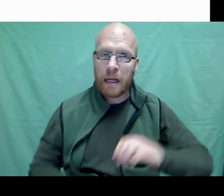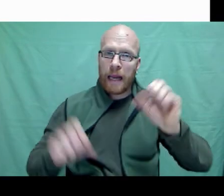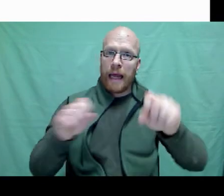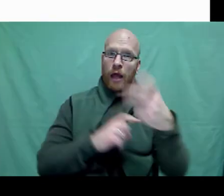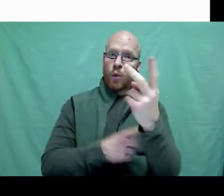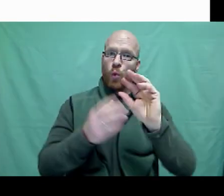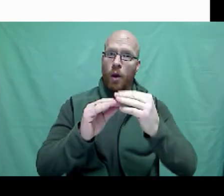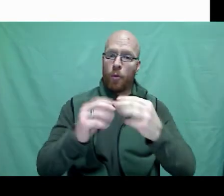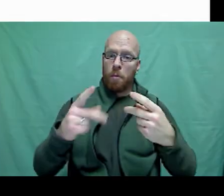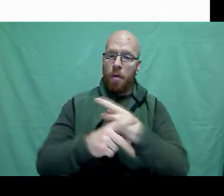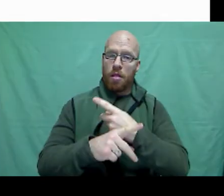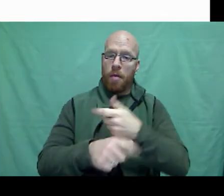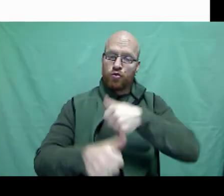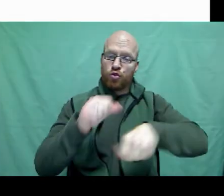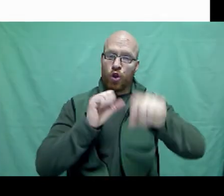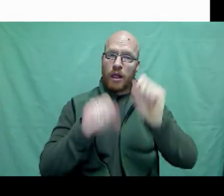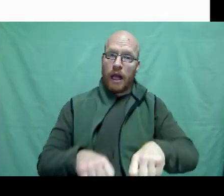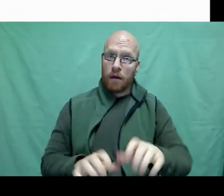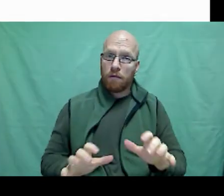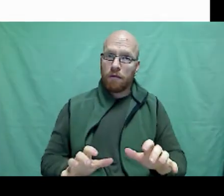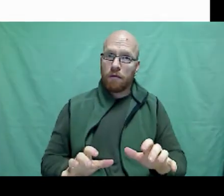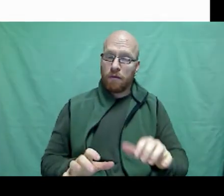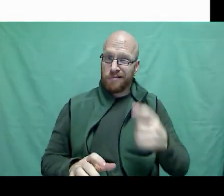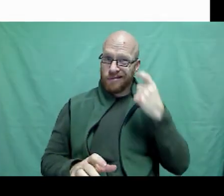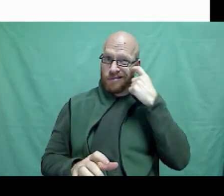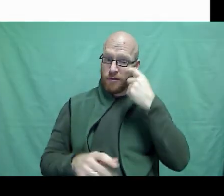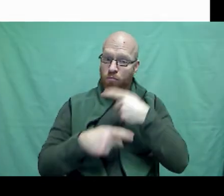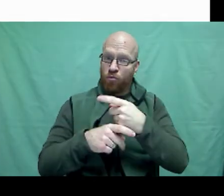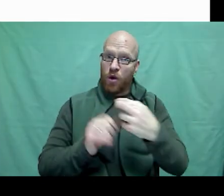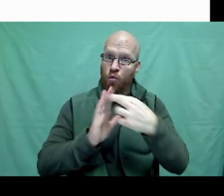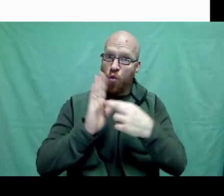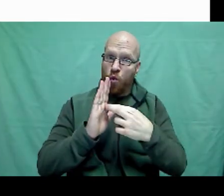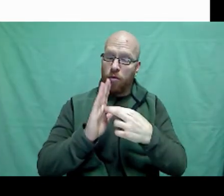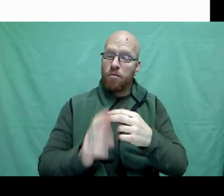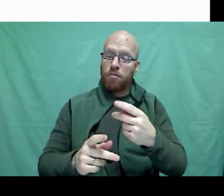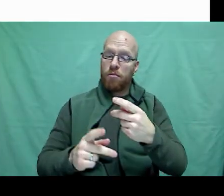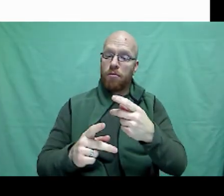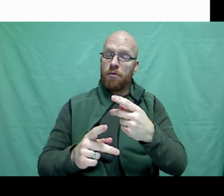I can write it with the factors, but we just-- with a product rule.